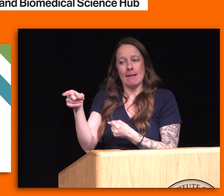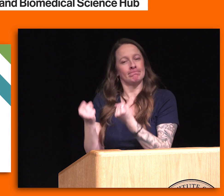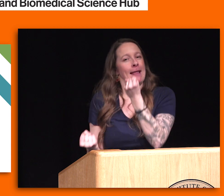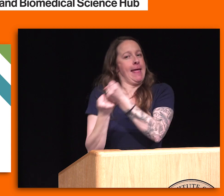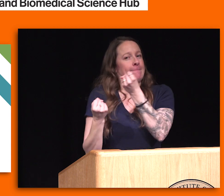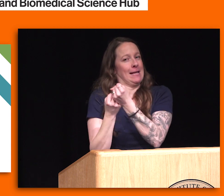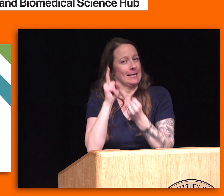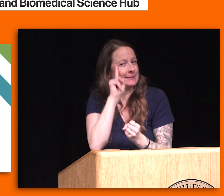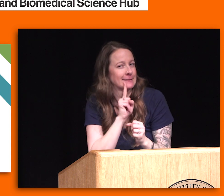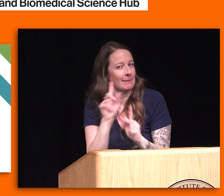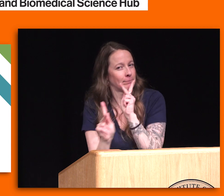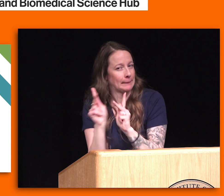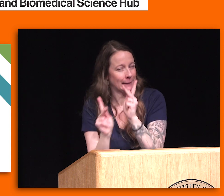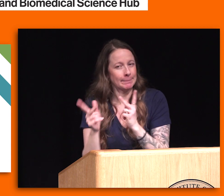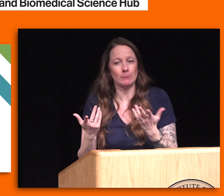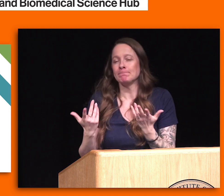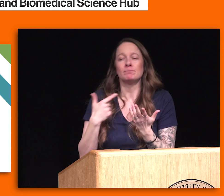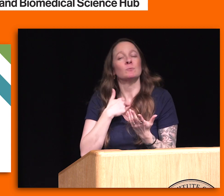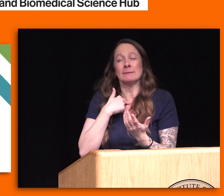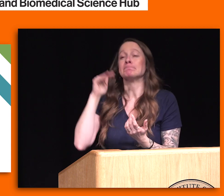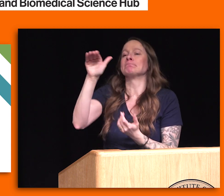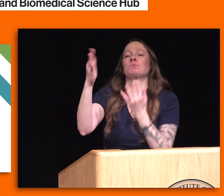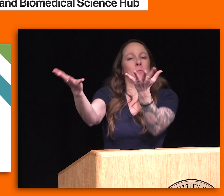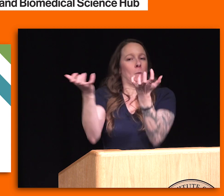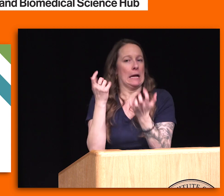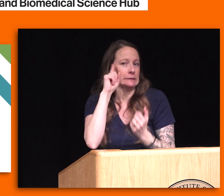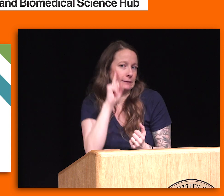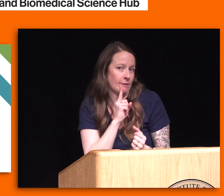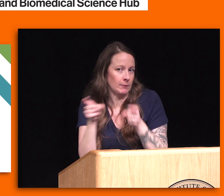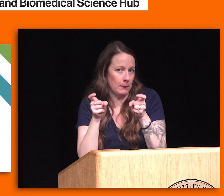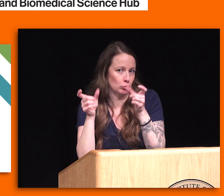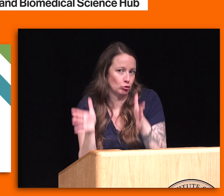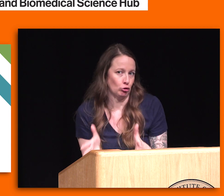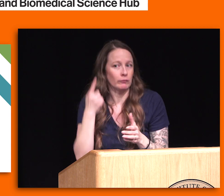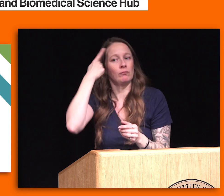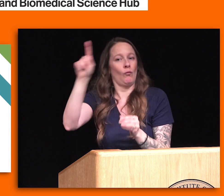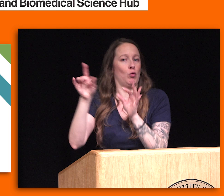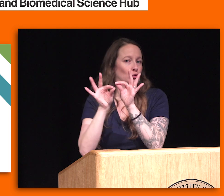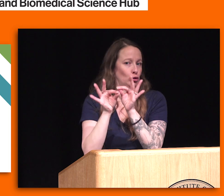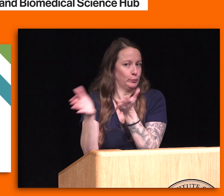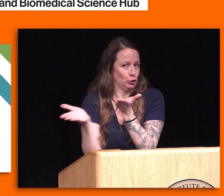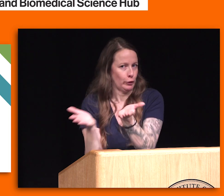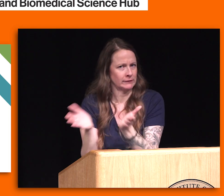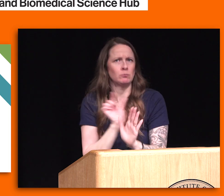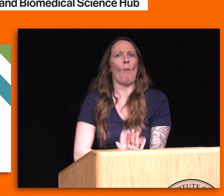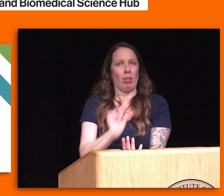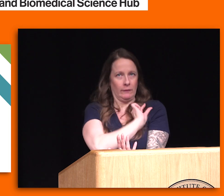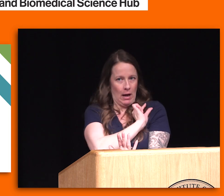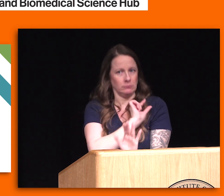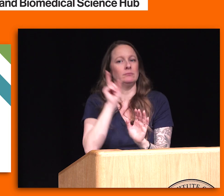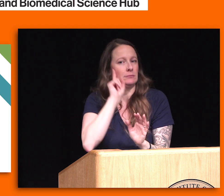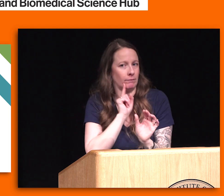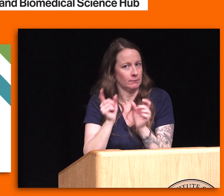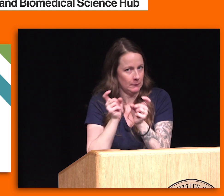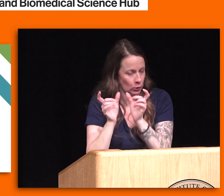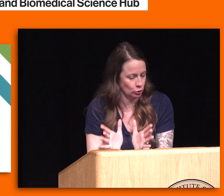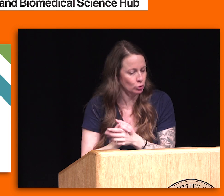Many of them were tied to that specific manager at the time, not being supportive enough of Deaf people. And so, we wanted a Deaf manager for interpreting services.